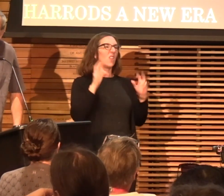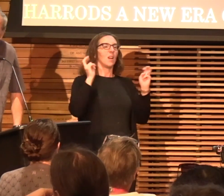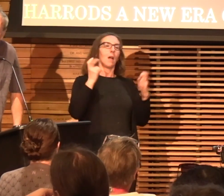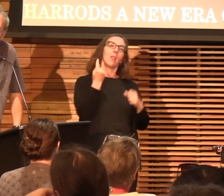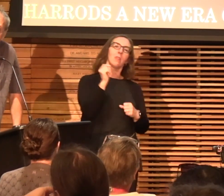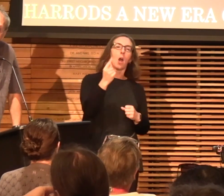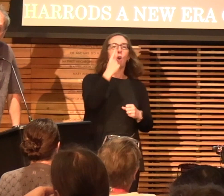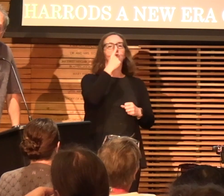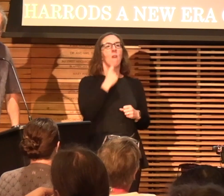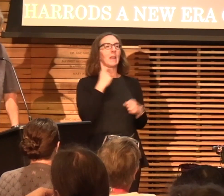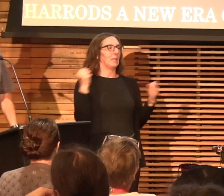Suddenly,